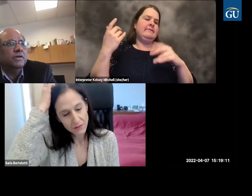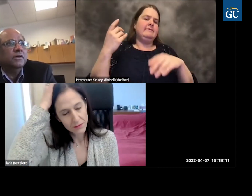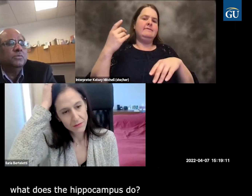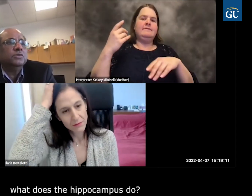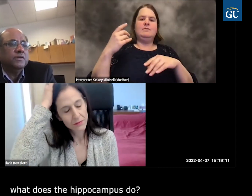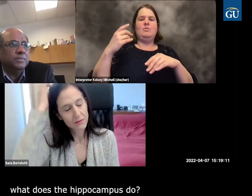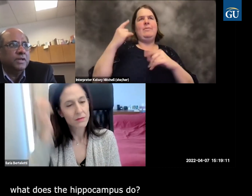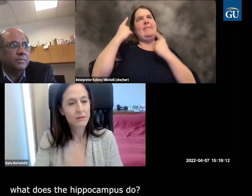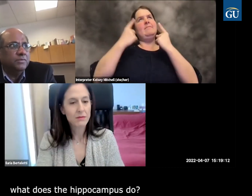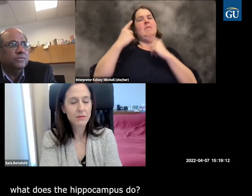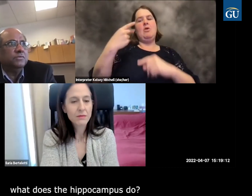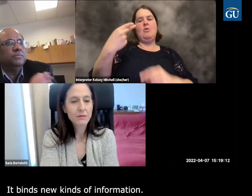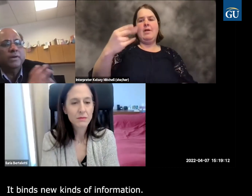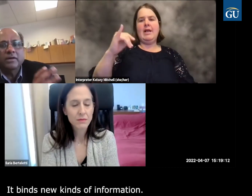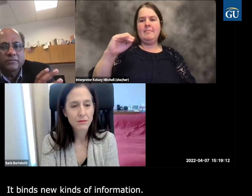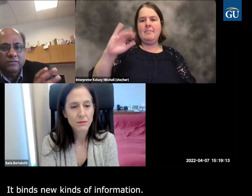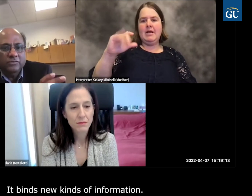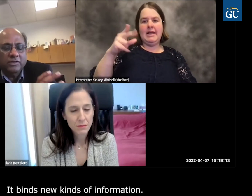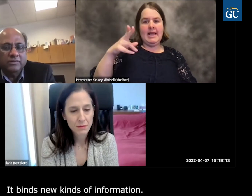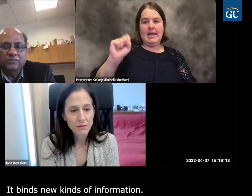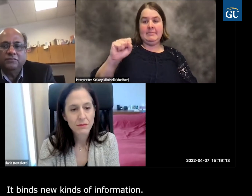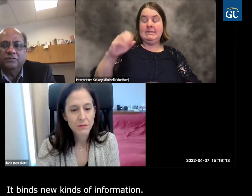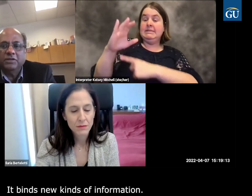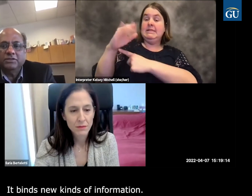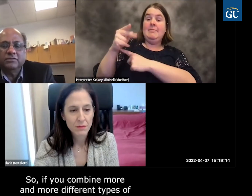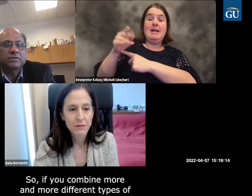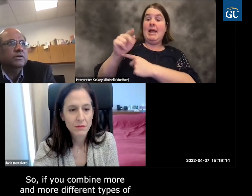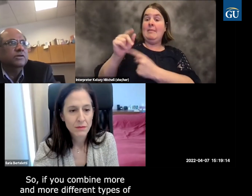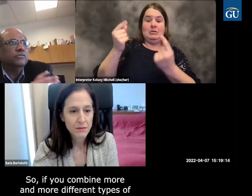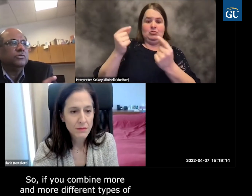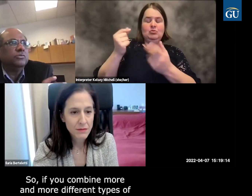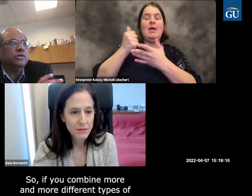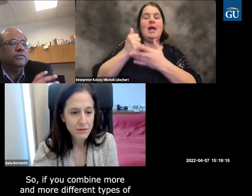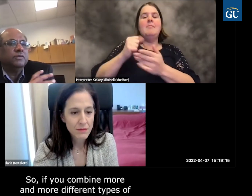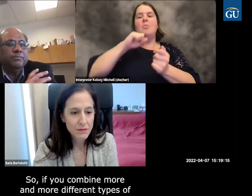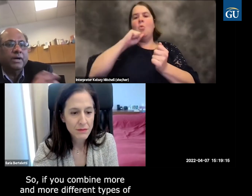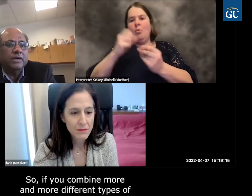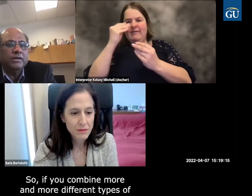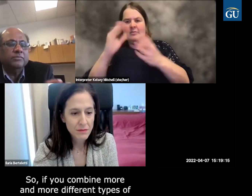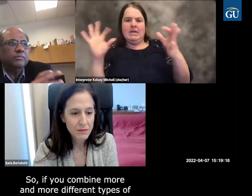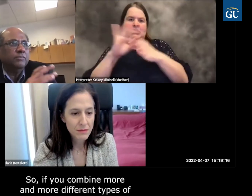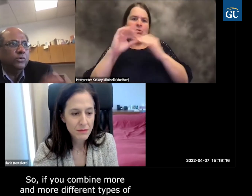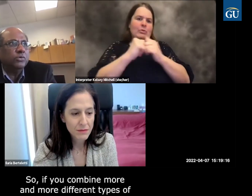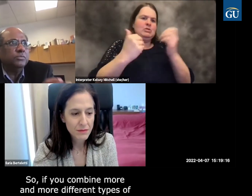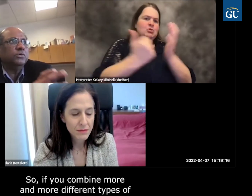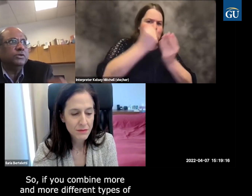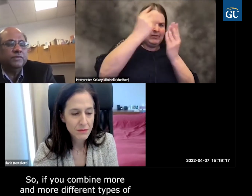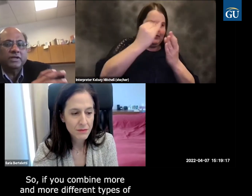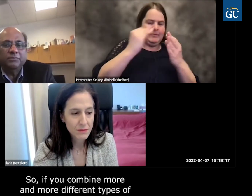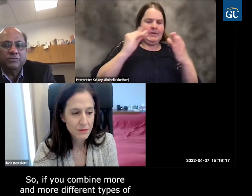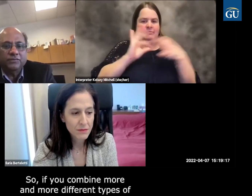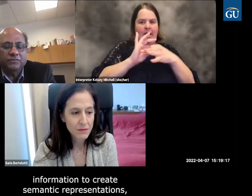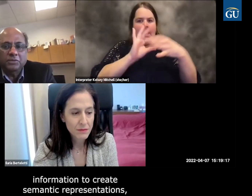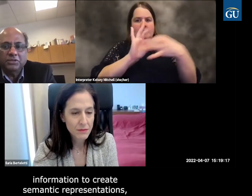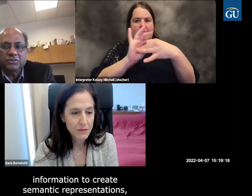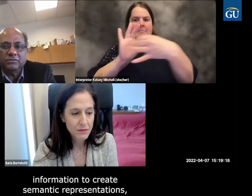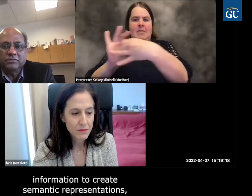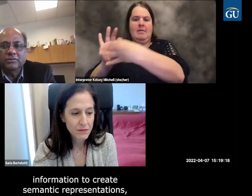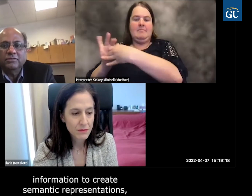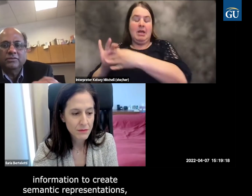what does a hippocampus do it binds new kinds of information so if you can bind more and more different types of